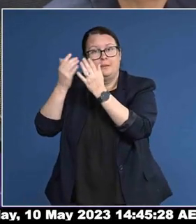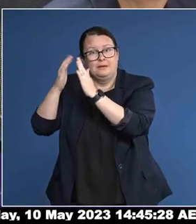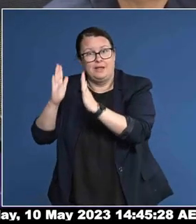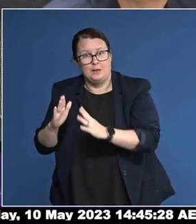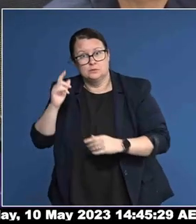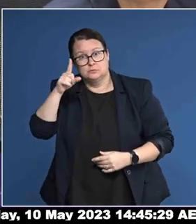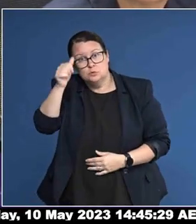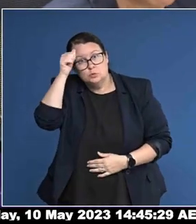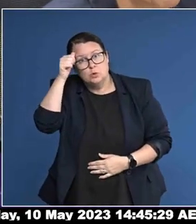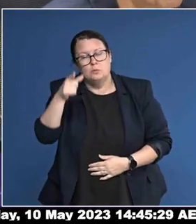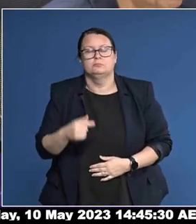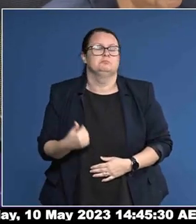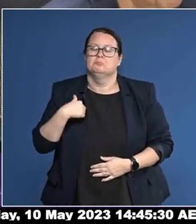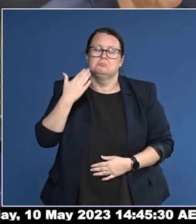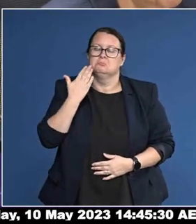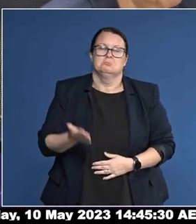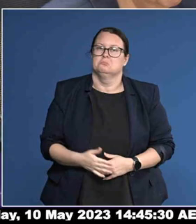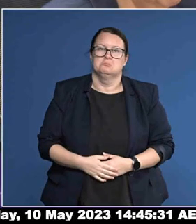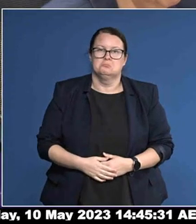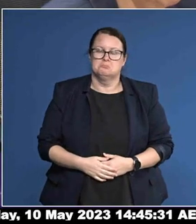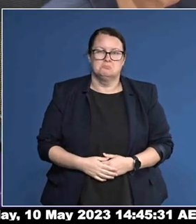I don't know that, no. MS EASTMAN: Now, you say then: